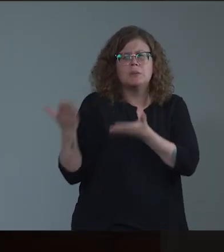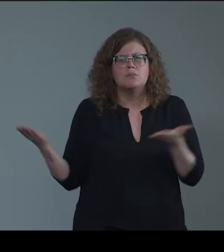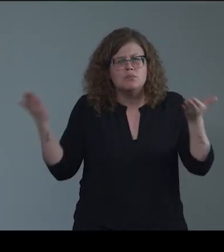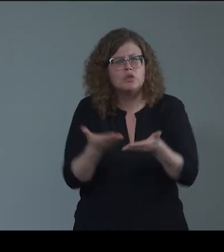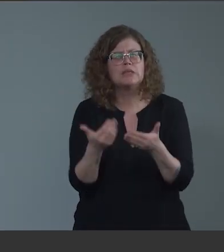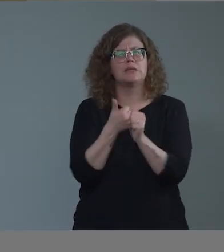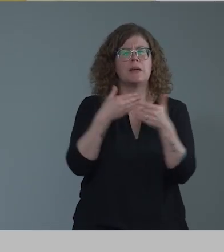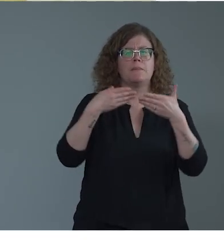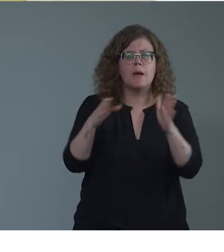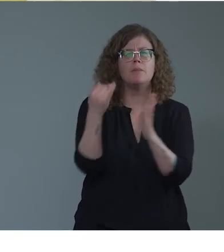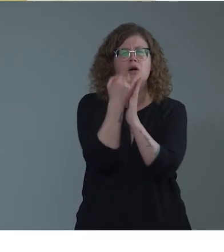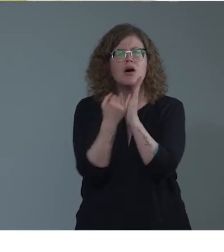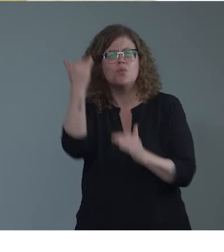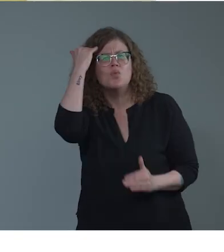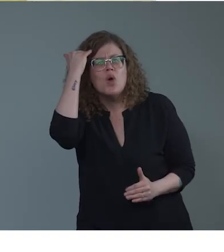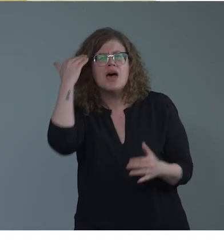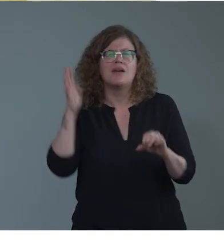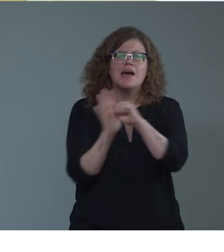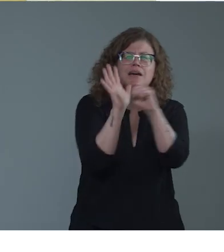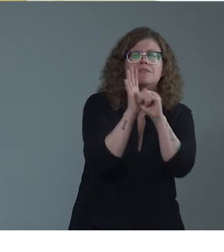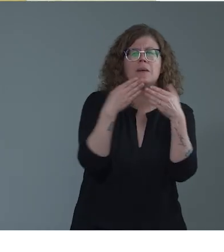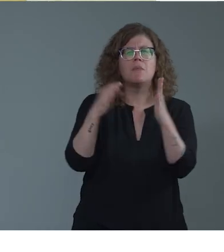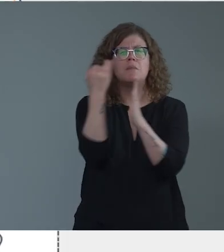The City of Calgary is responsible for conserving and maintaining the public